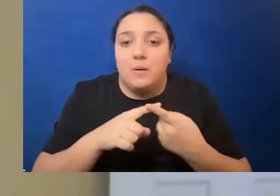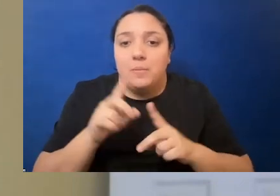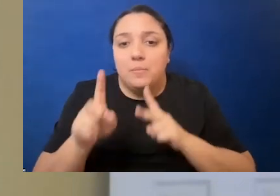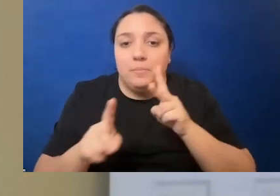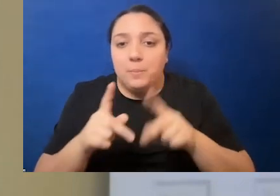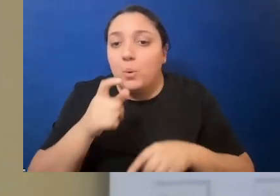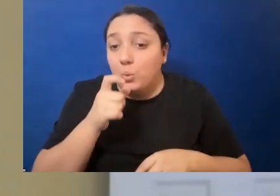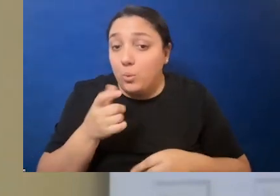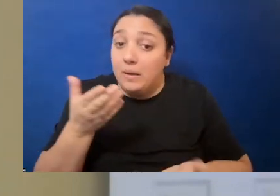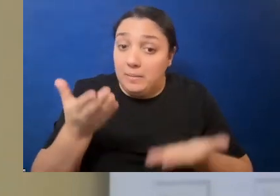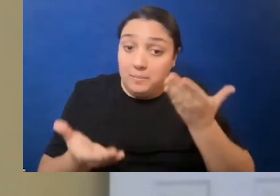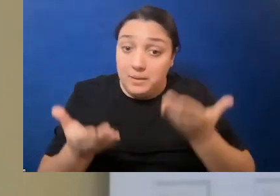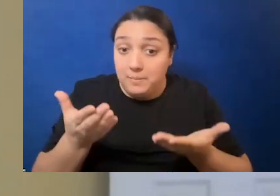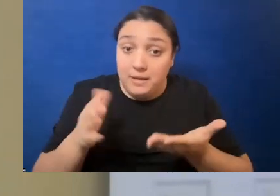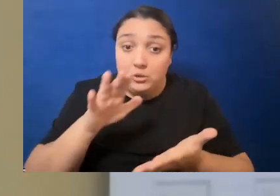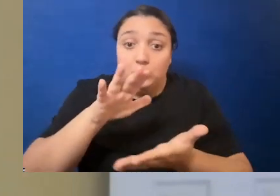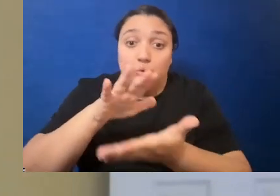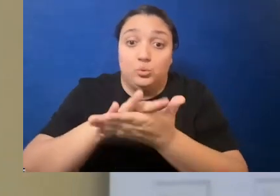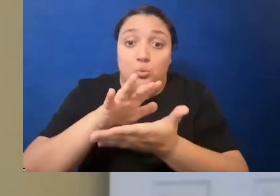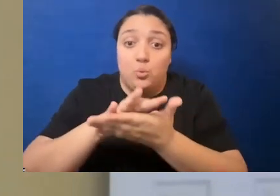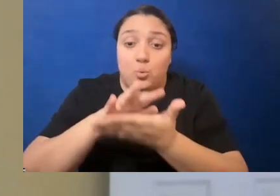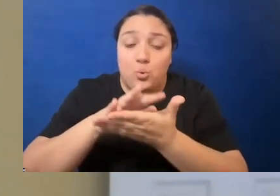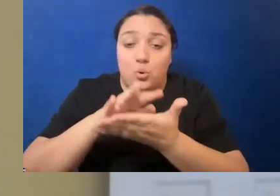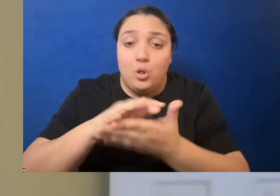IN THE SCHOOL REFUSAL RANGE WHO